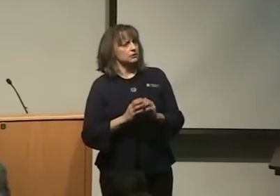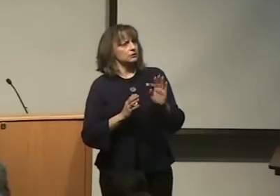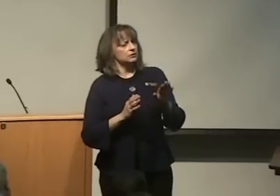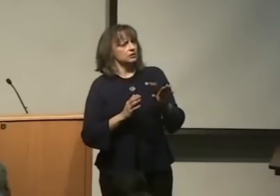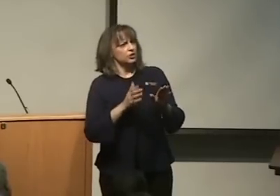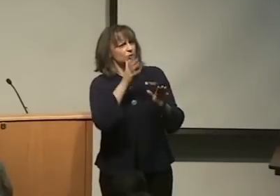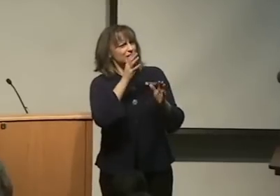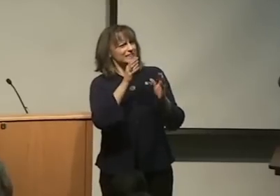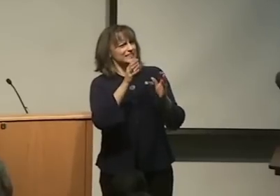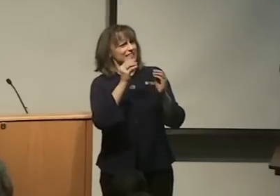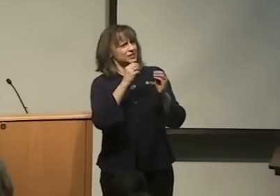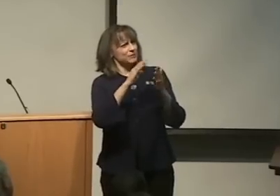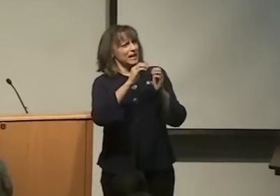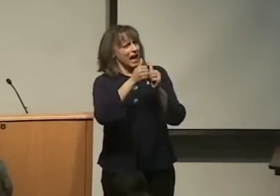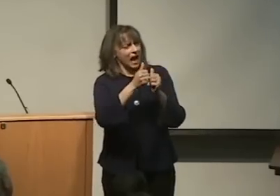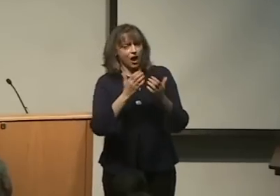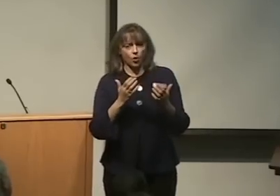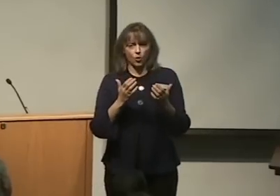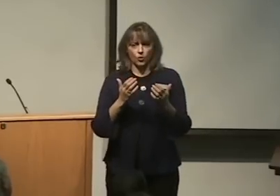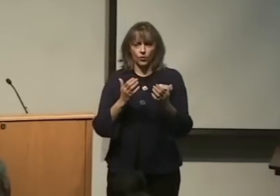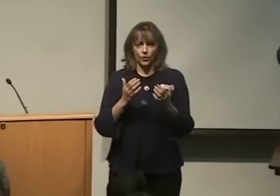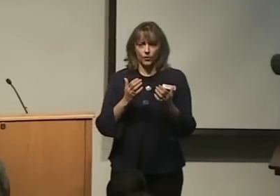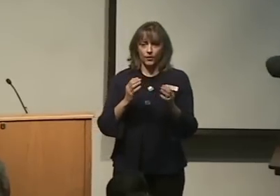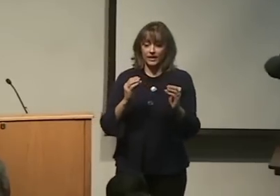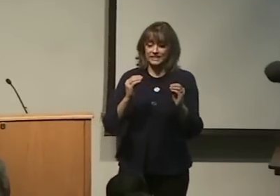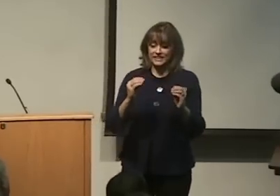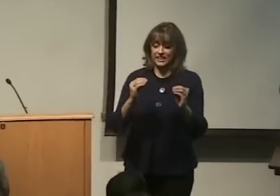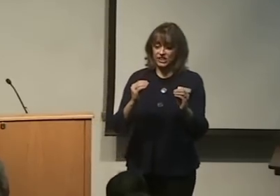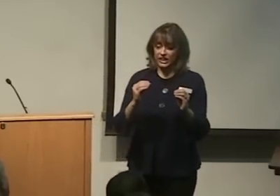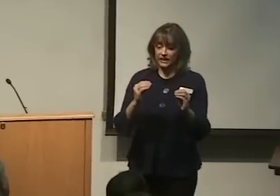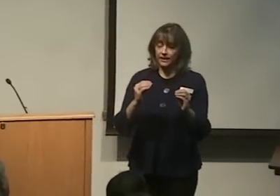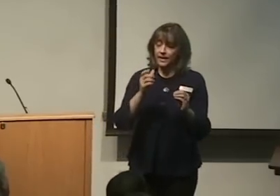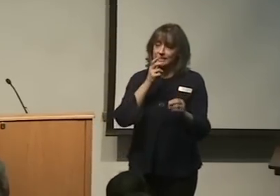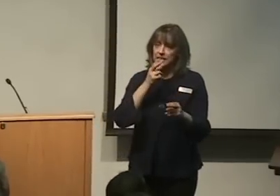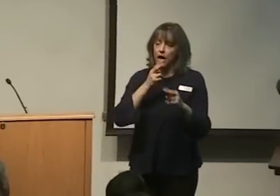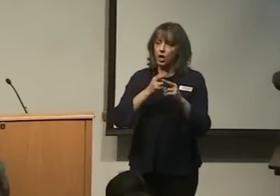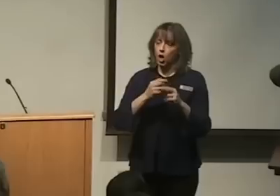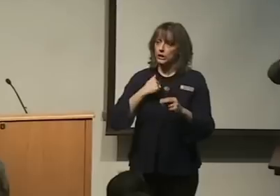It's teaching, it's not called having high standards. It's called teaching. We have to start them someplace and then move them along.